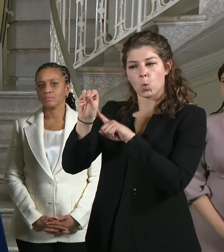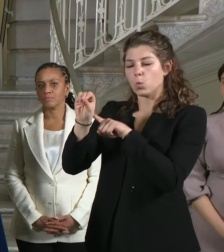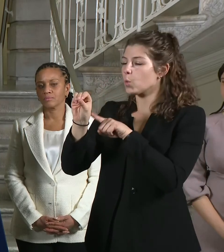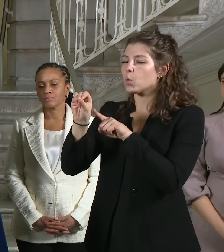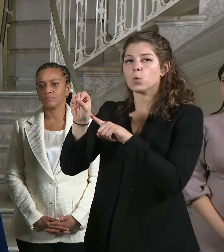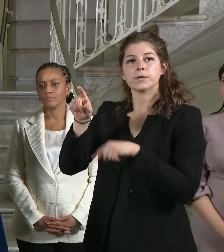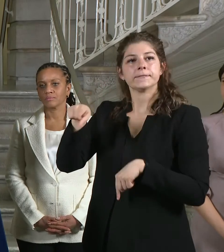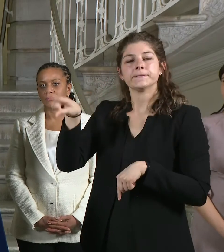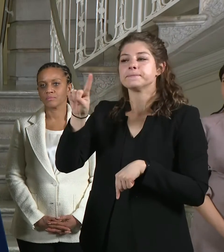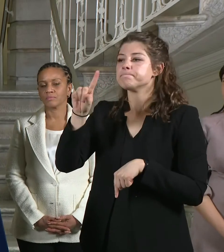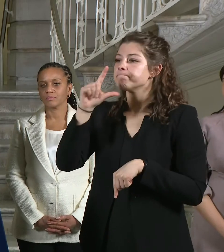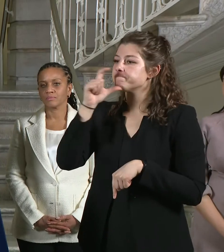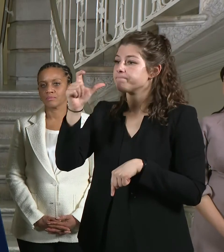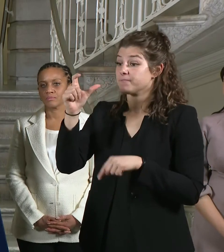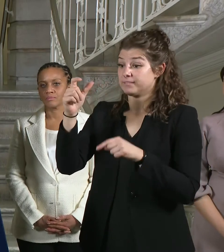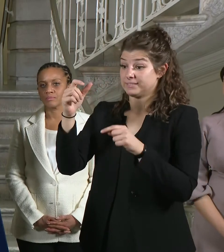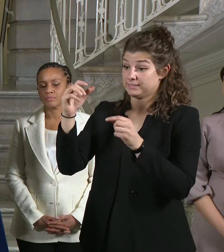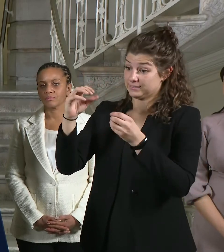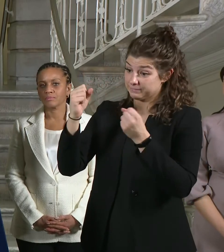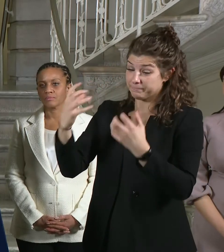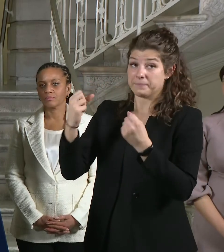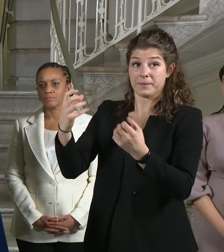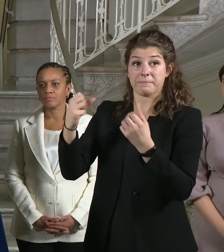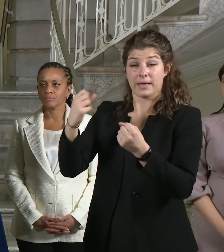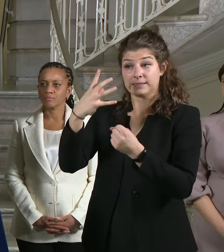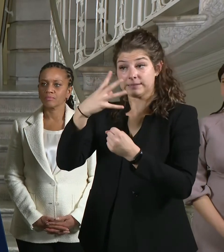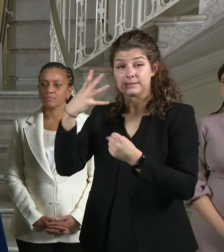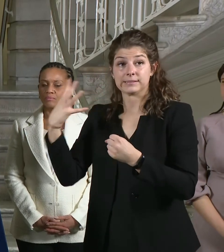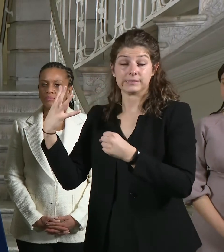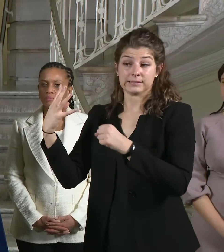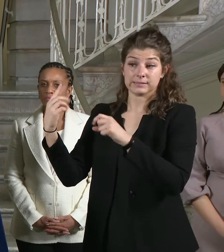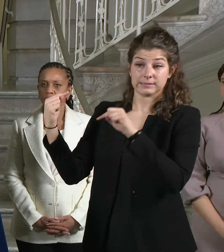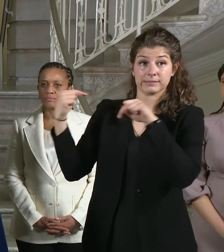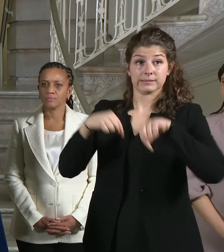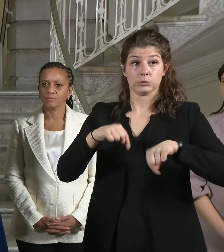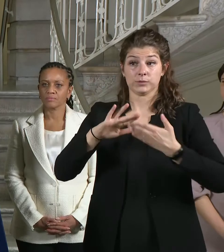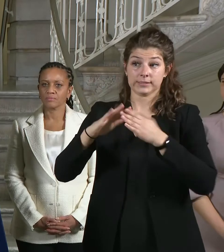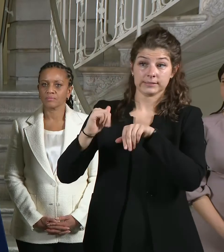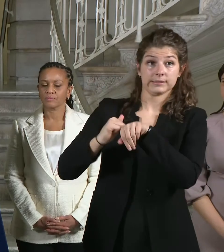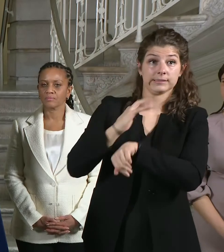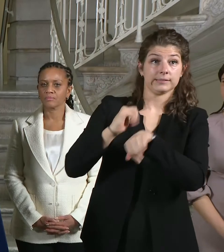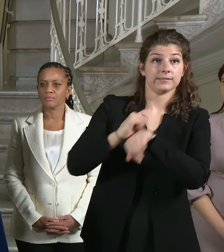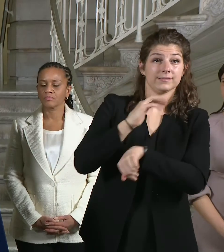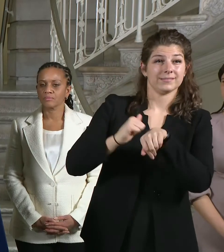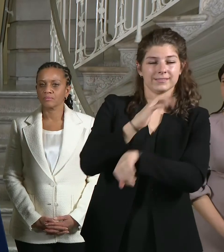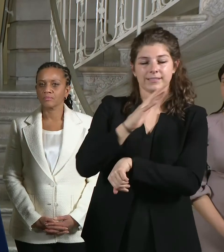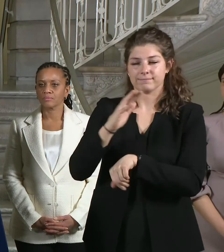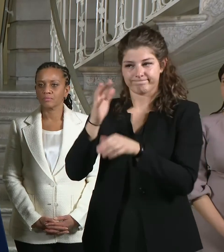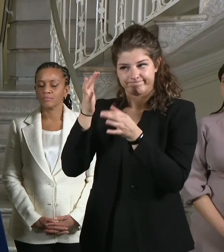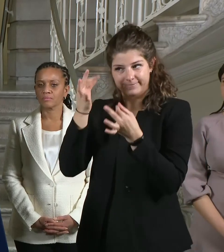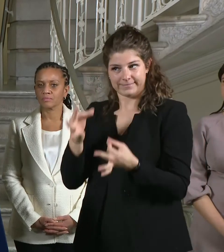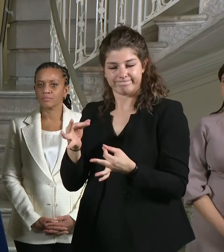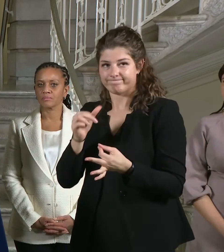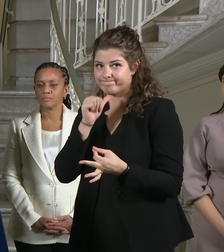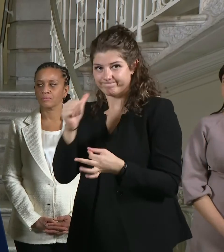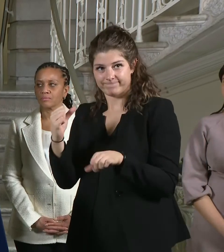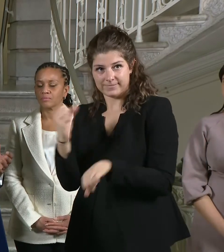A FEW MONTHS AGO WE TALKED ABOUT AGREEMENT THAT CAME FROM EL PASO